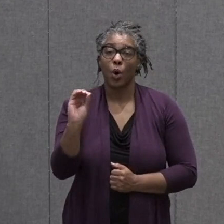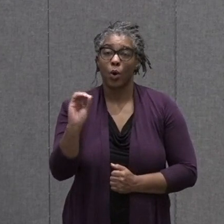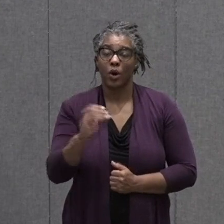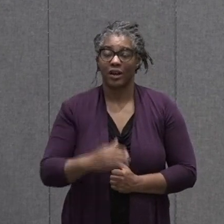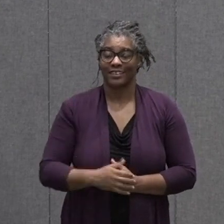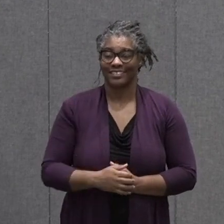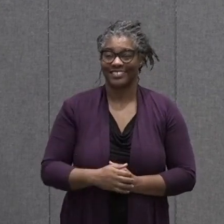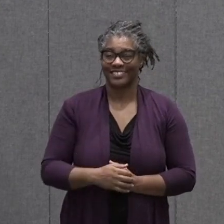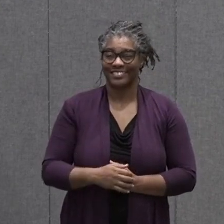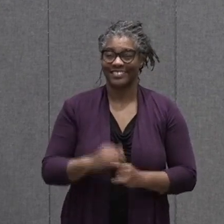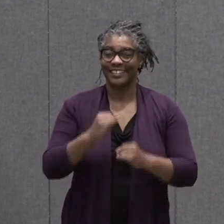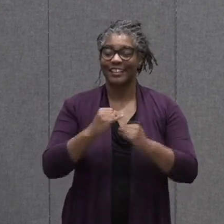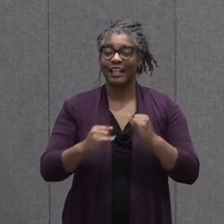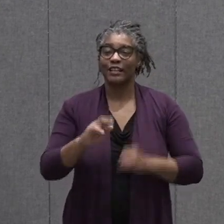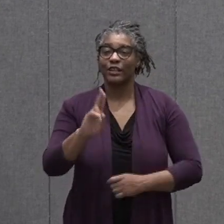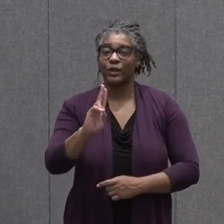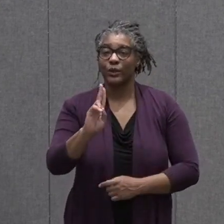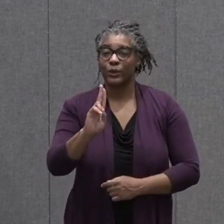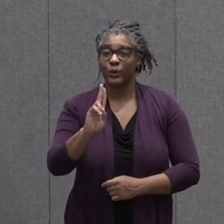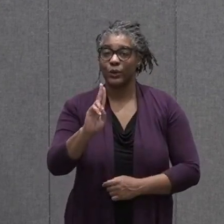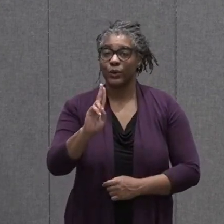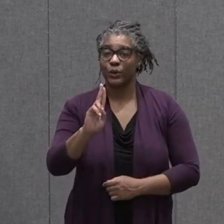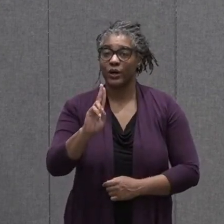And last, u, mule, u.